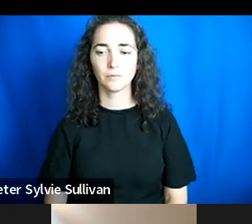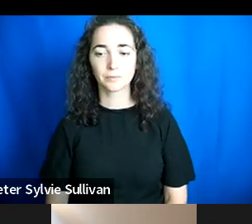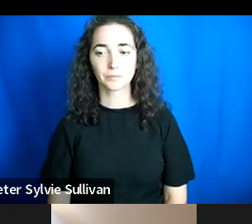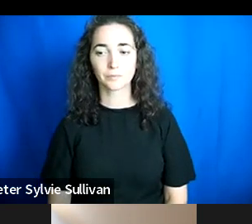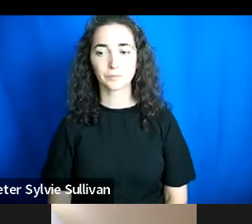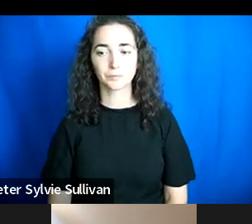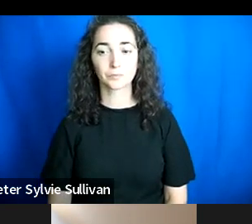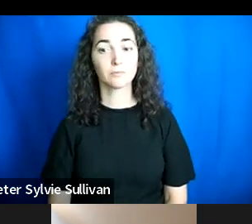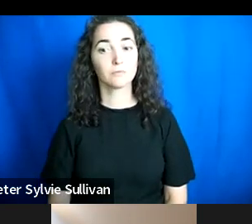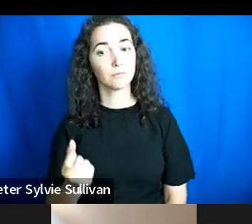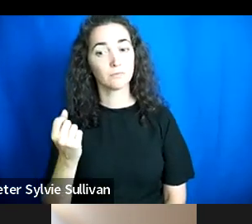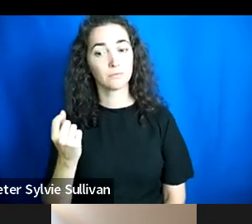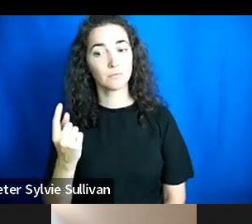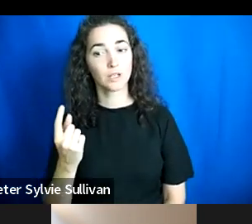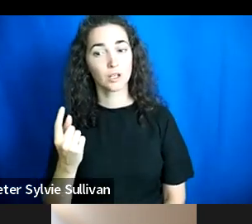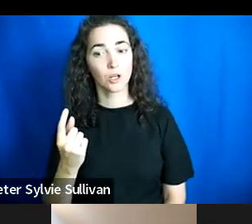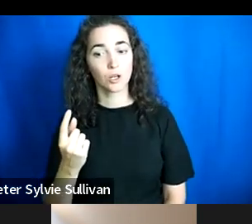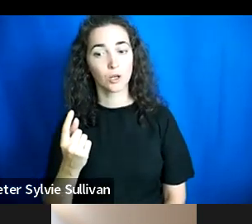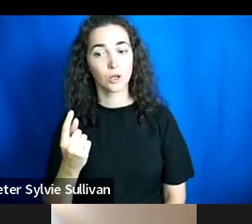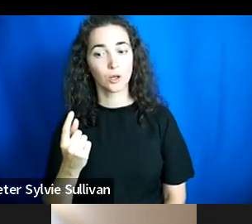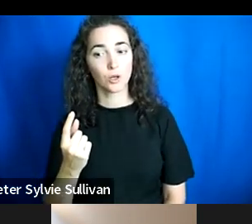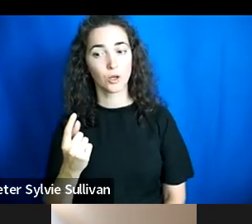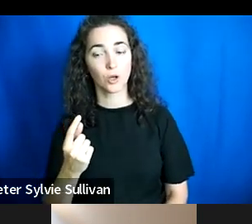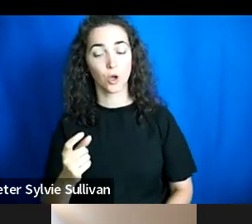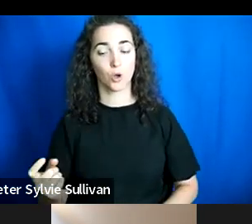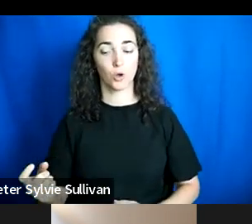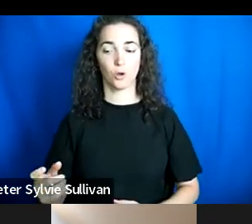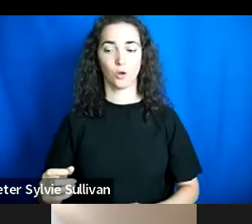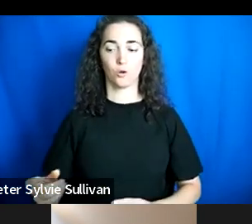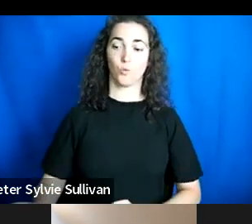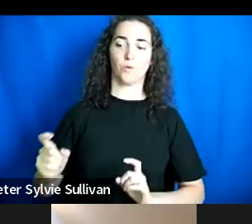reward and I probably don't see it as a reward right now.